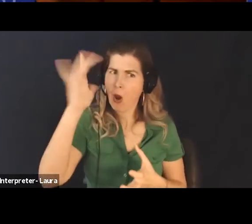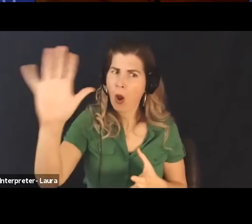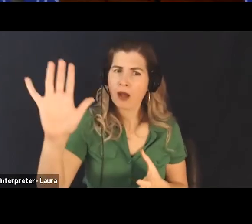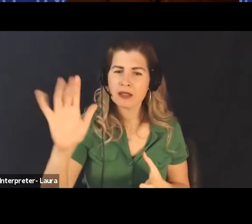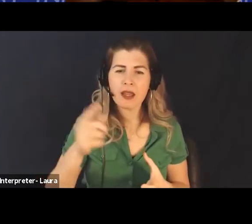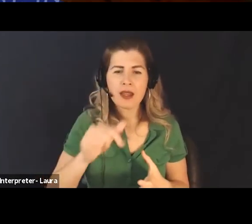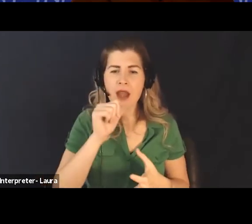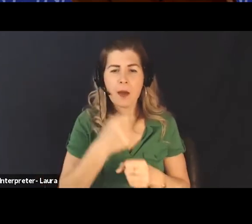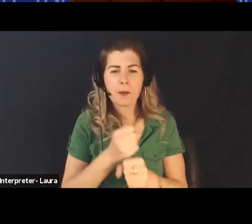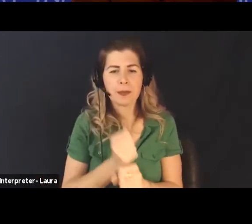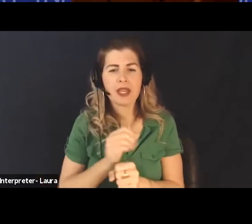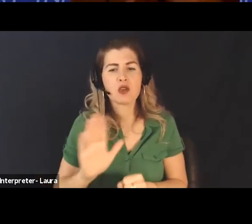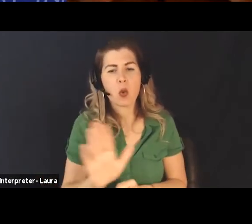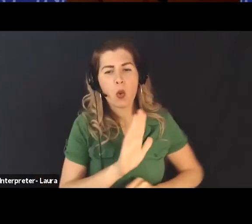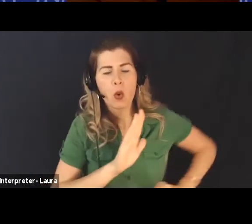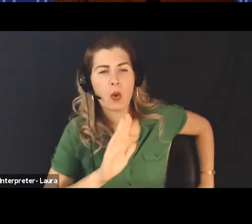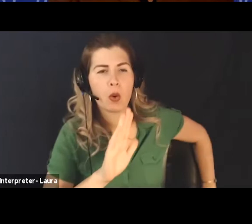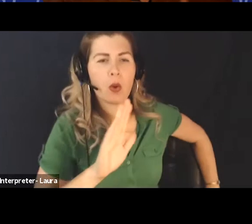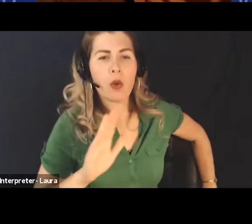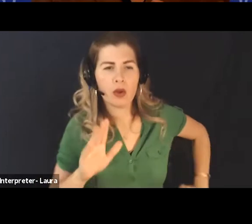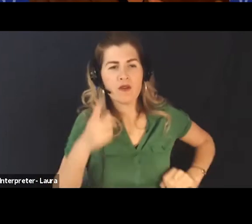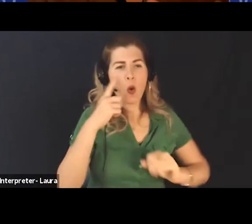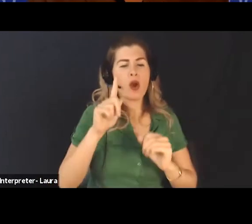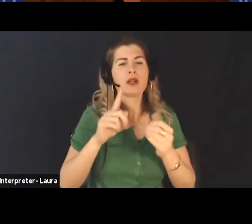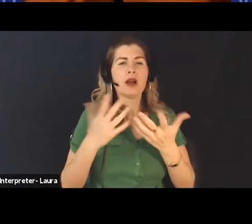infrastructures layer onto kinds of social relationships that are